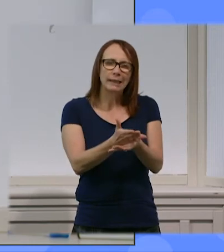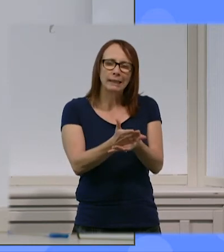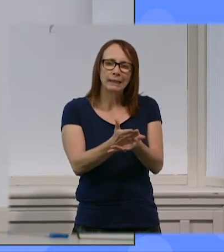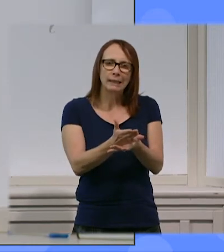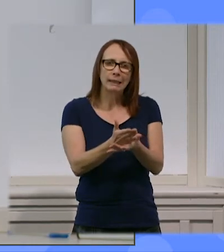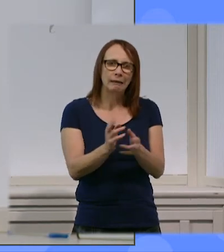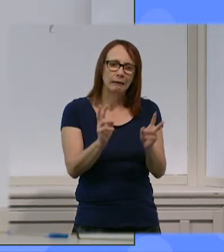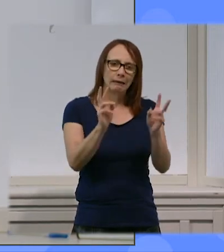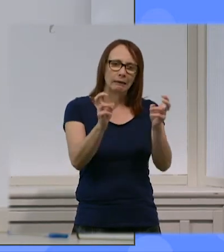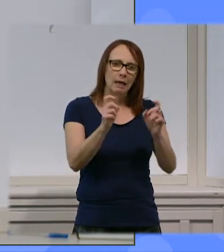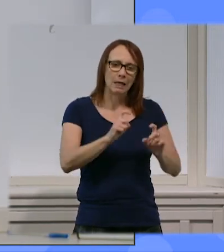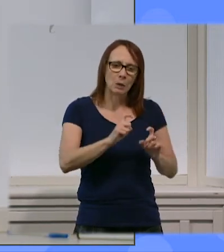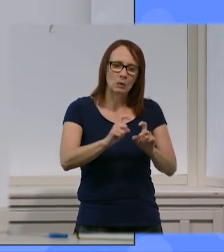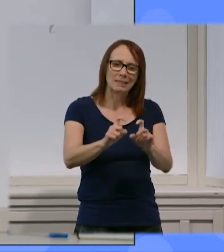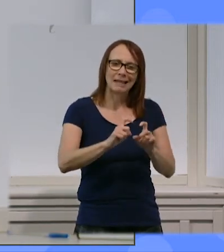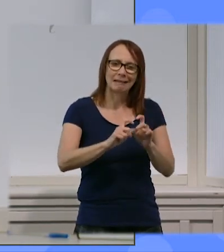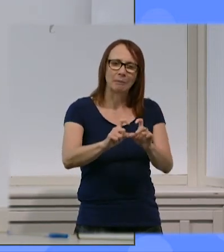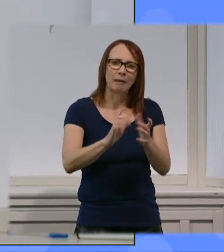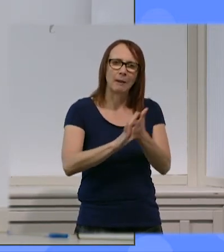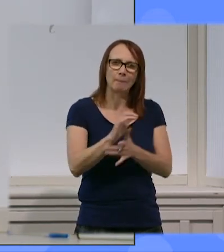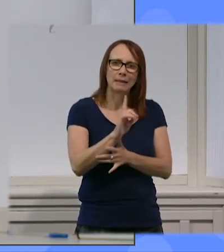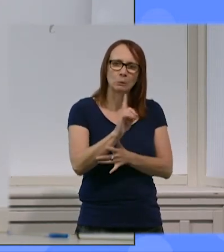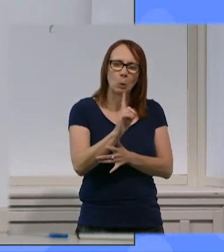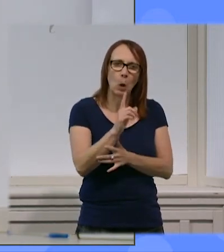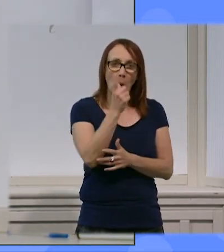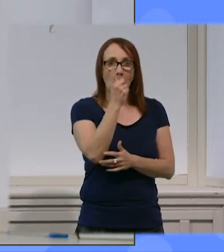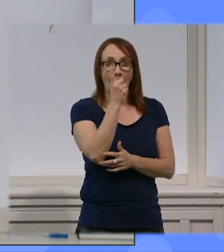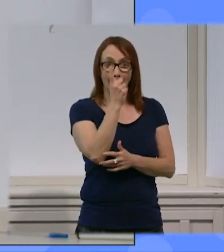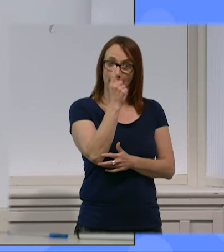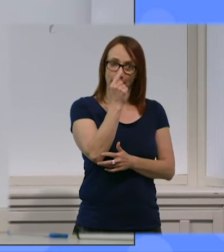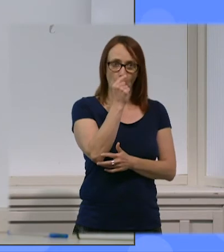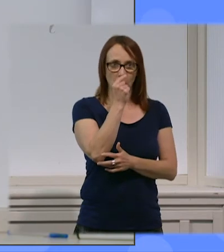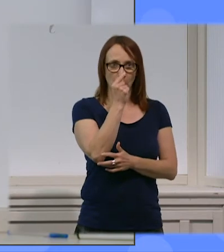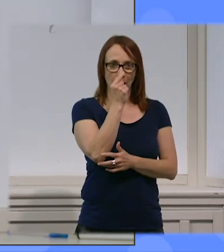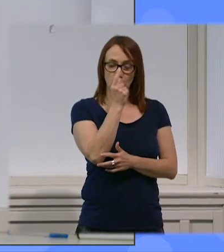sustainability is the ability to exist constantly and a sustainable country is